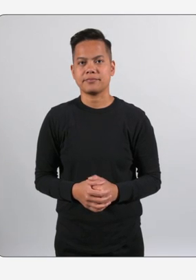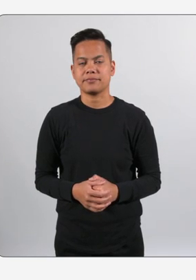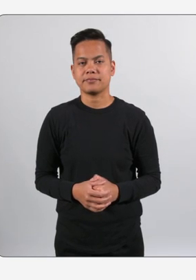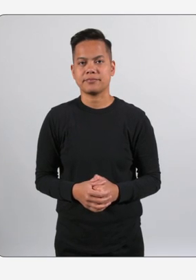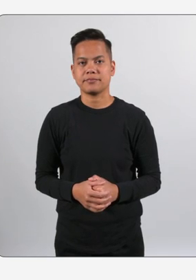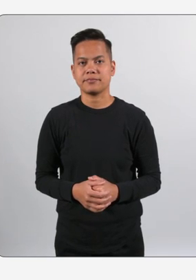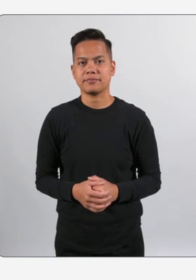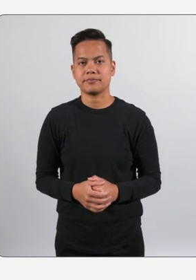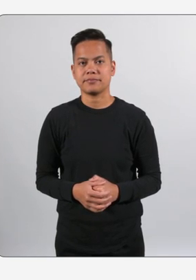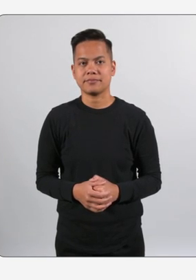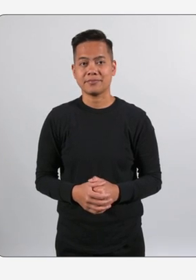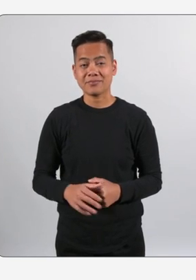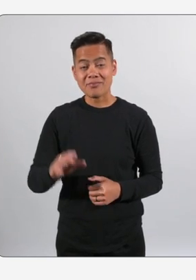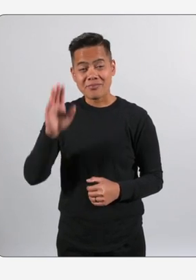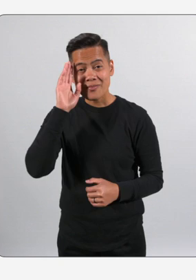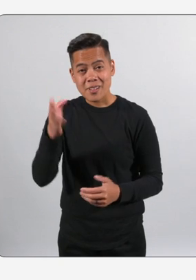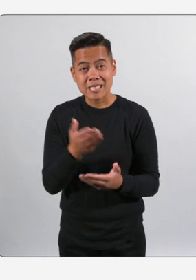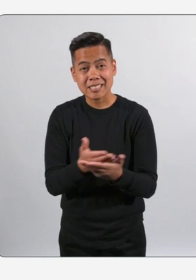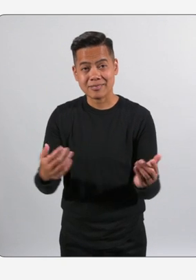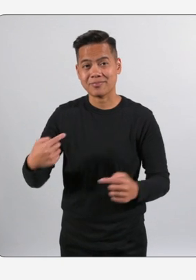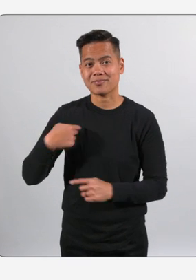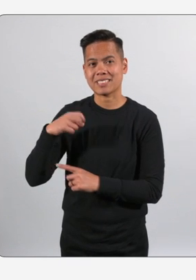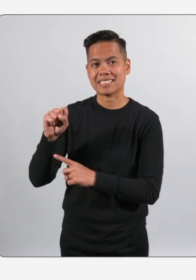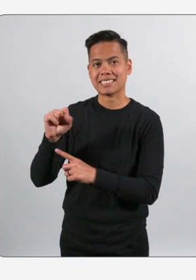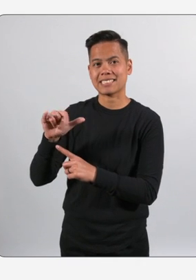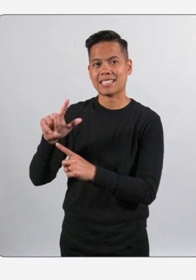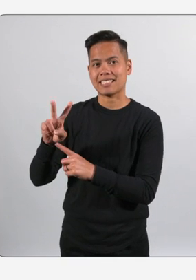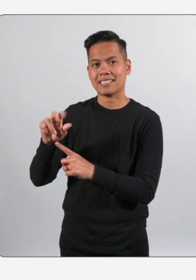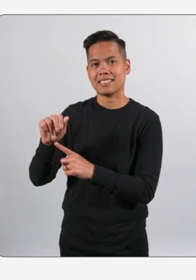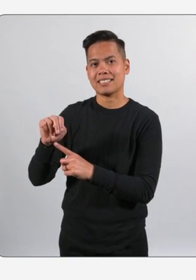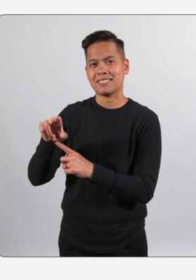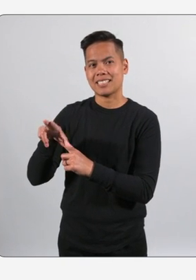Hi, everyone. My name is Sylvanus, and I am one of the product leaders on the Search Ads team.